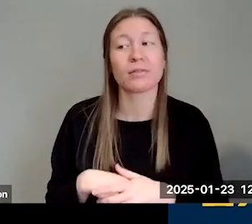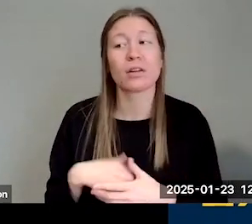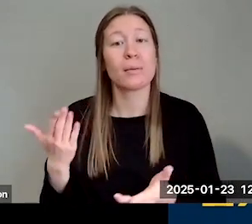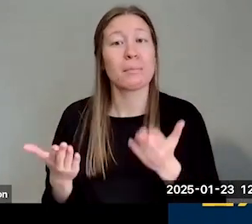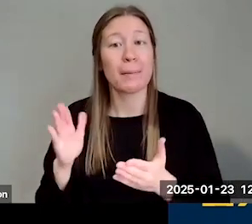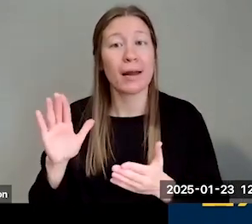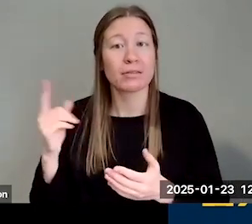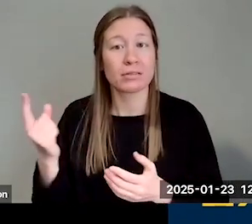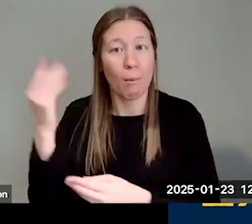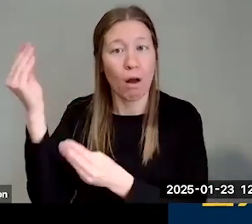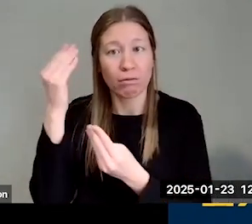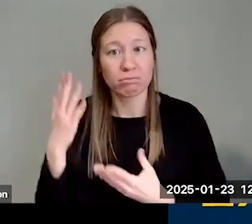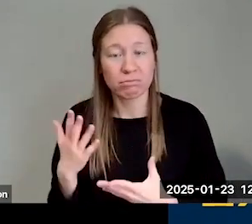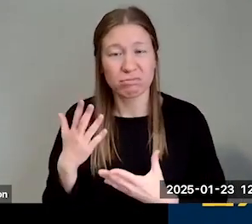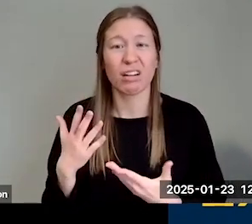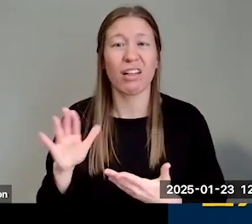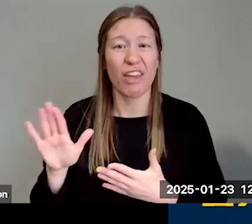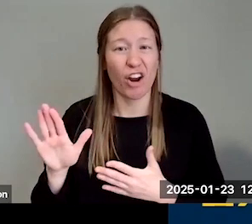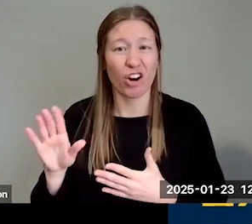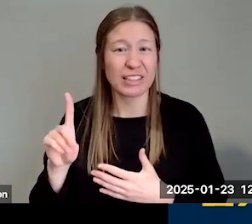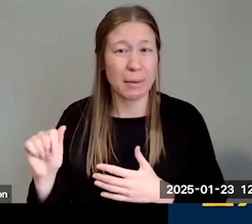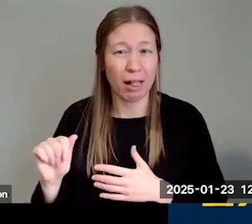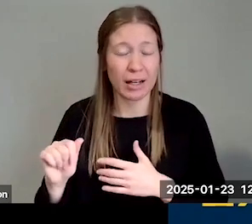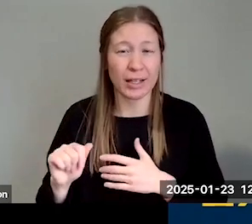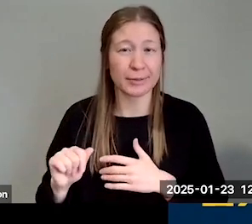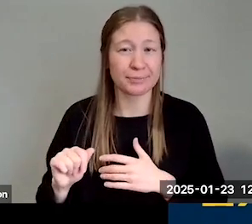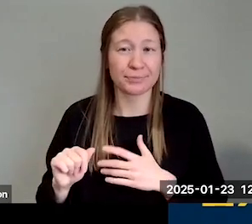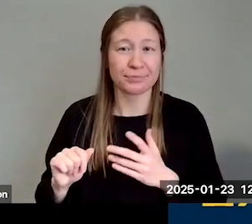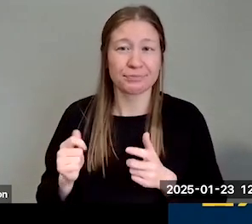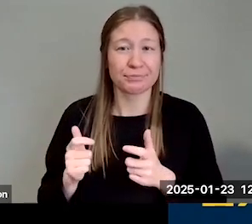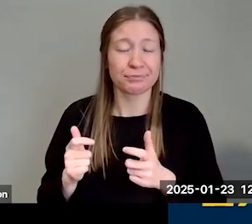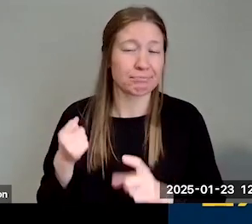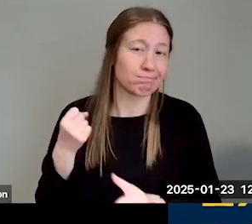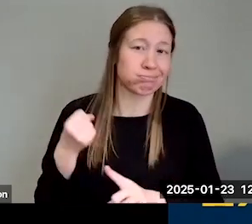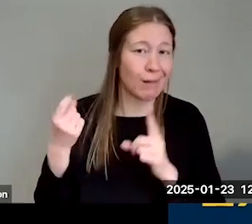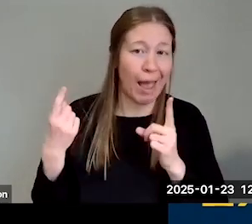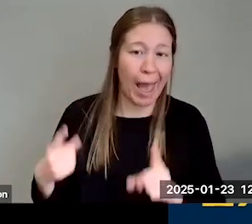causing them to be late again to work and that they might be having a difficult time